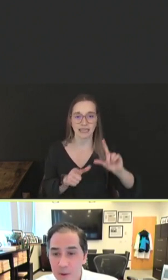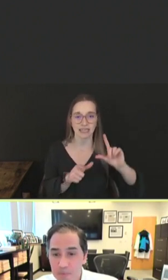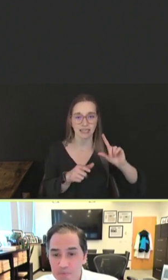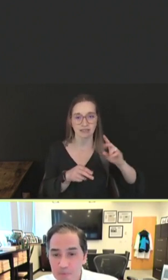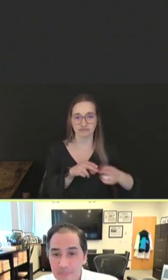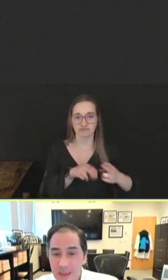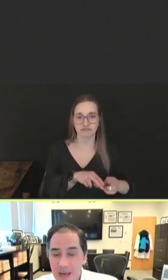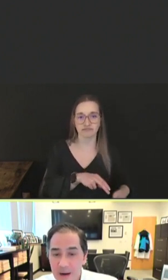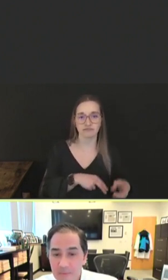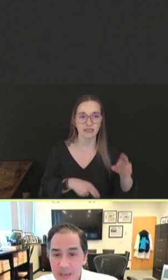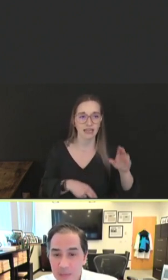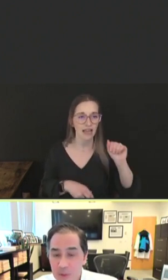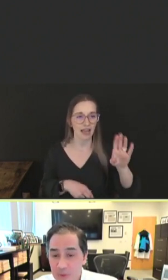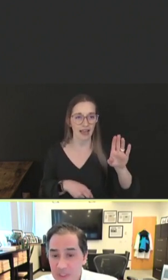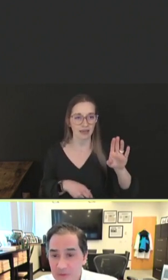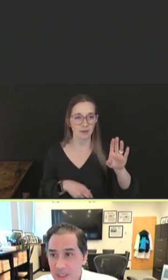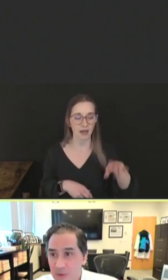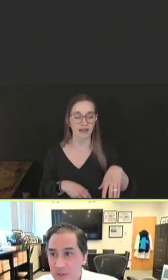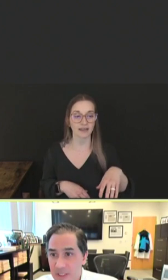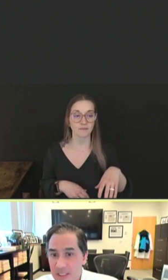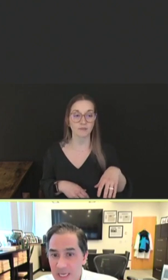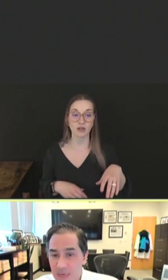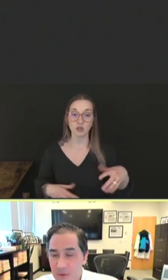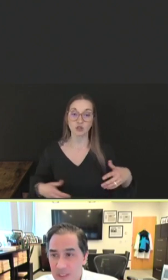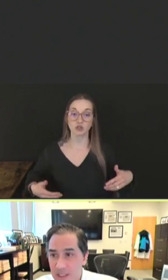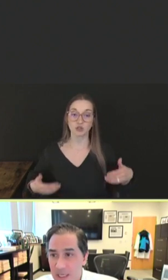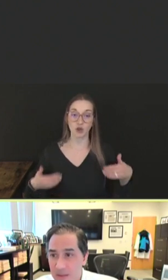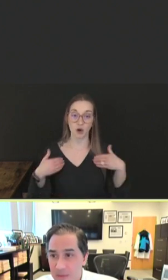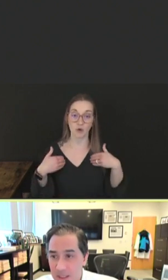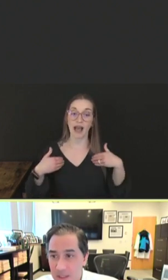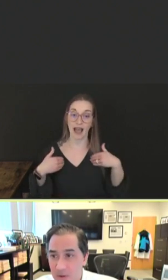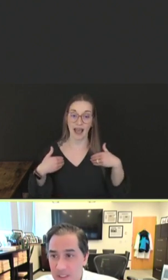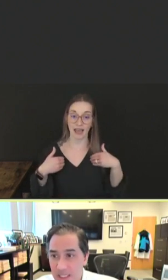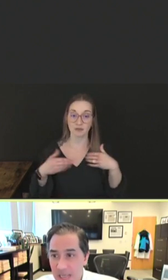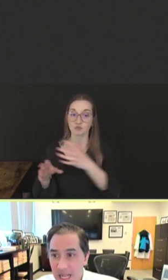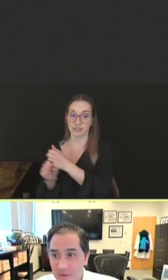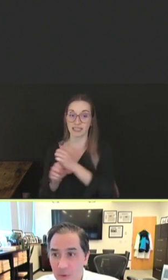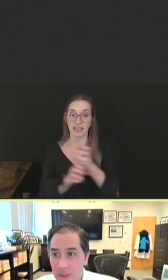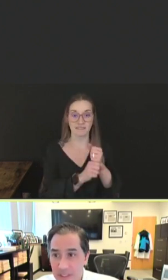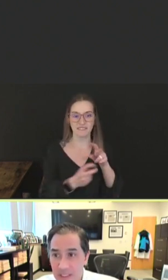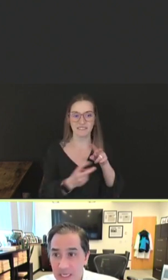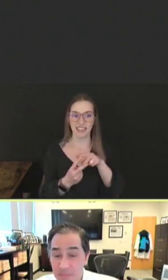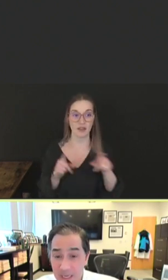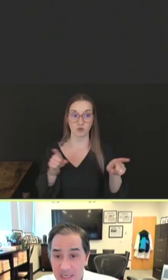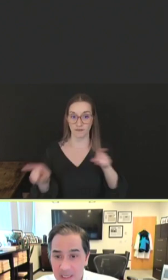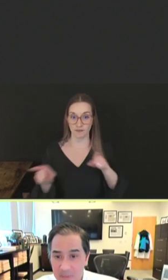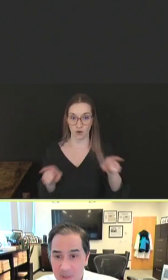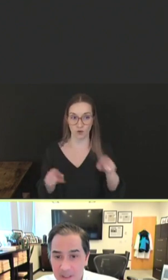Animals received either a CD8 or CD8 -- either a CD8 alpha or a CD8 beta antibody,